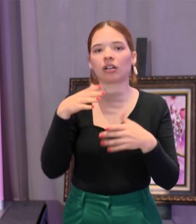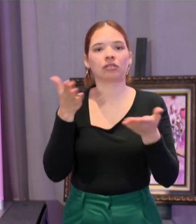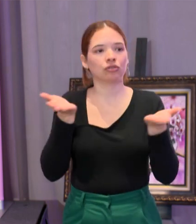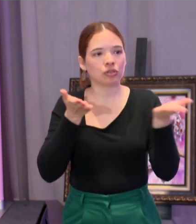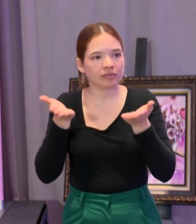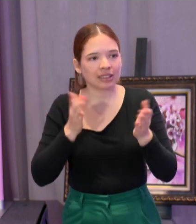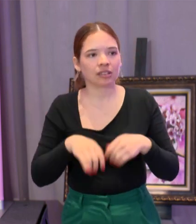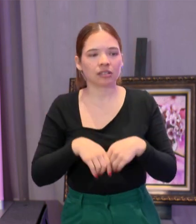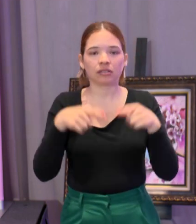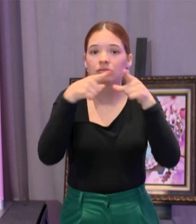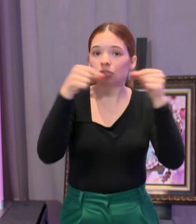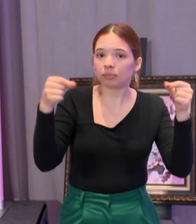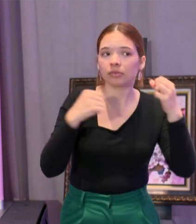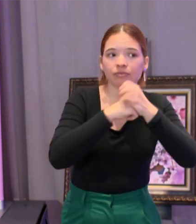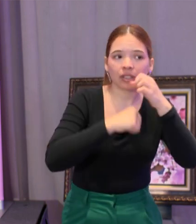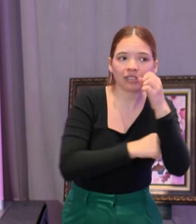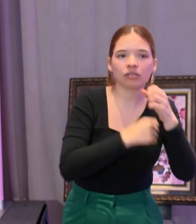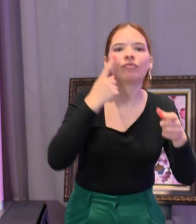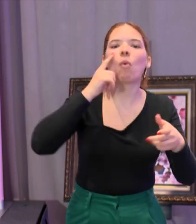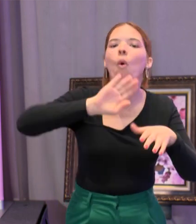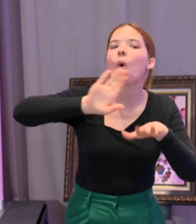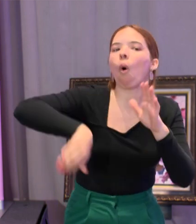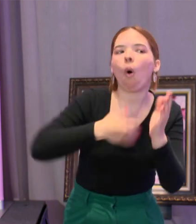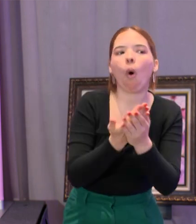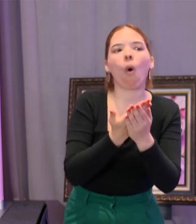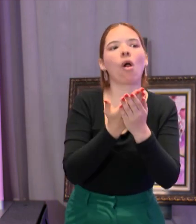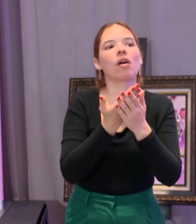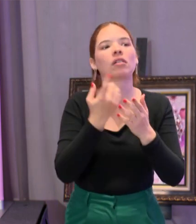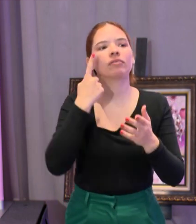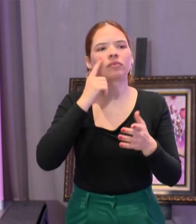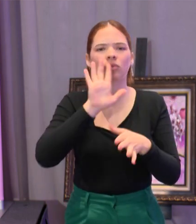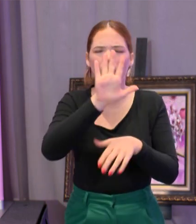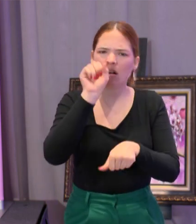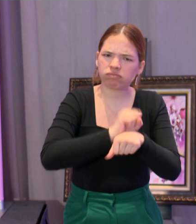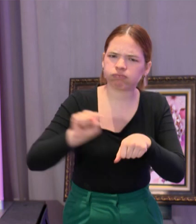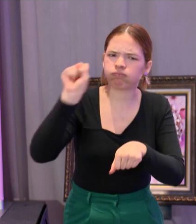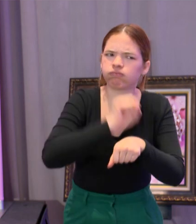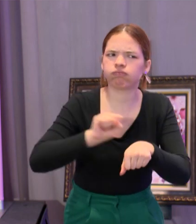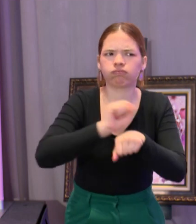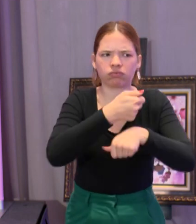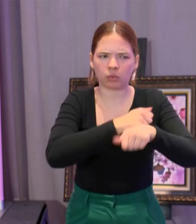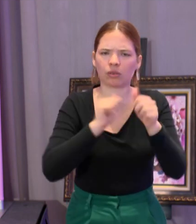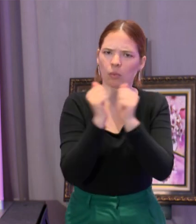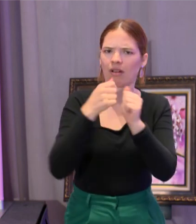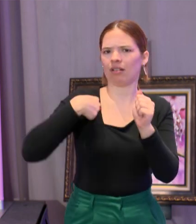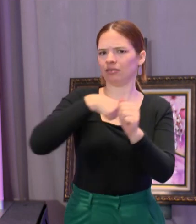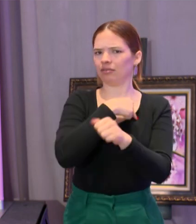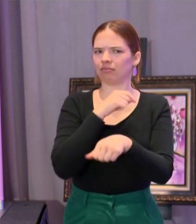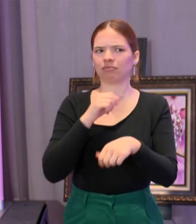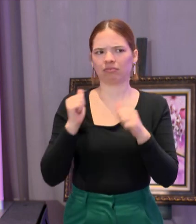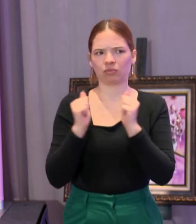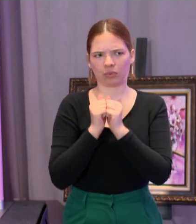FOUNDATION FOR ALL OF THEIR HARD WORK AND PARTNERSHIP. I ALSO WANT TO WELCOME BACK A